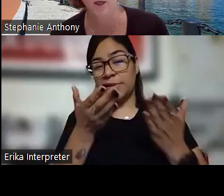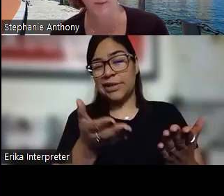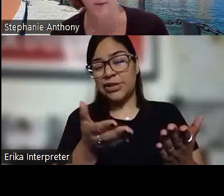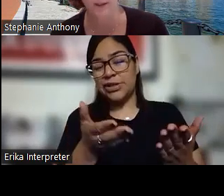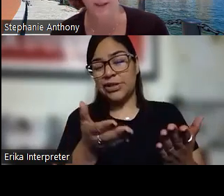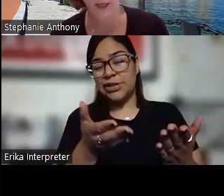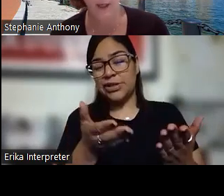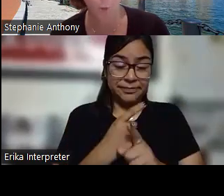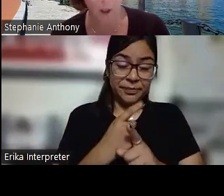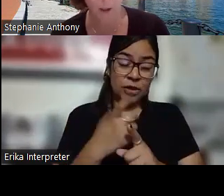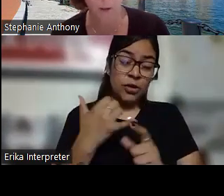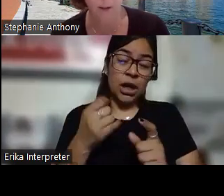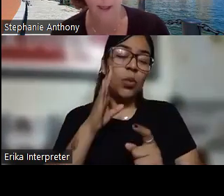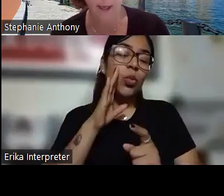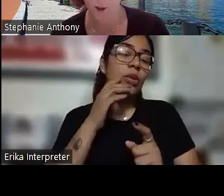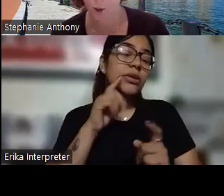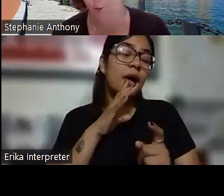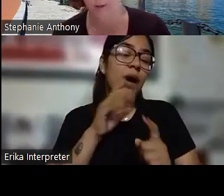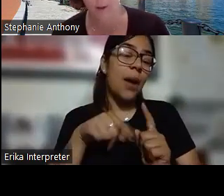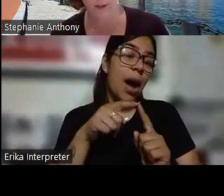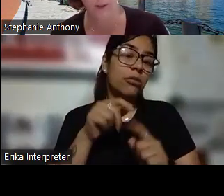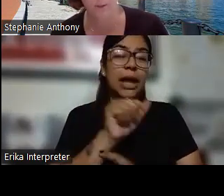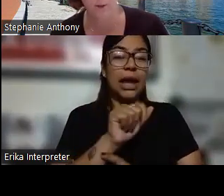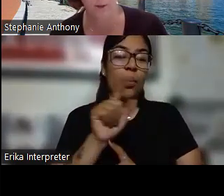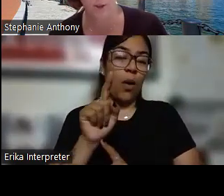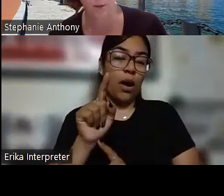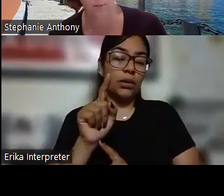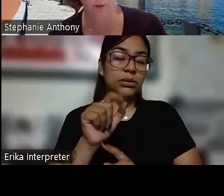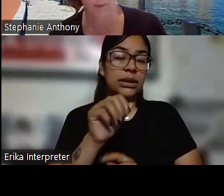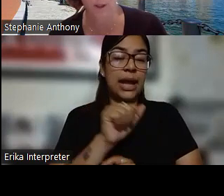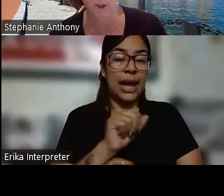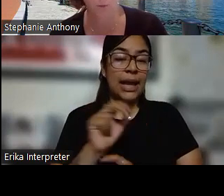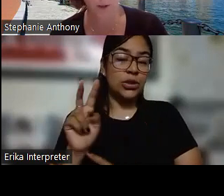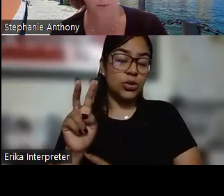about them like A1 and A2 that's governance and administration recommendation one and